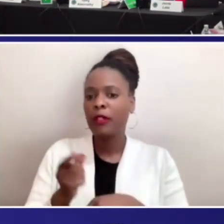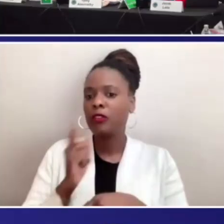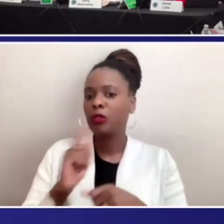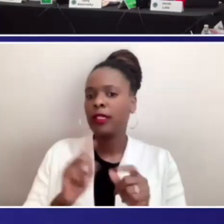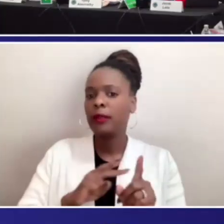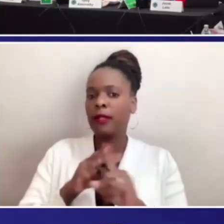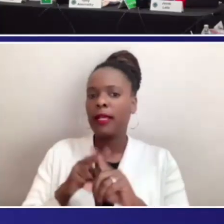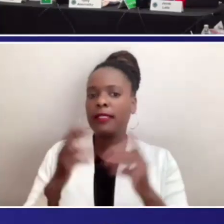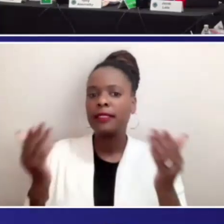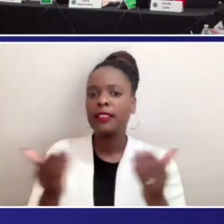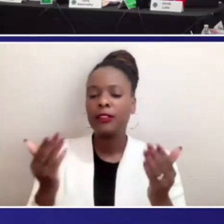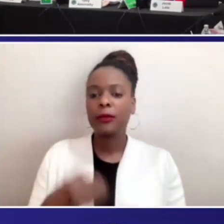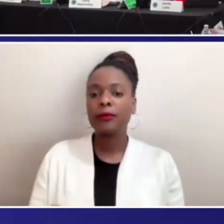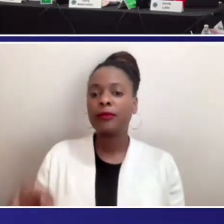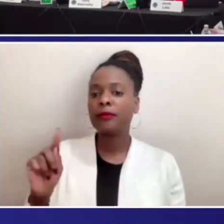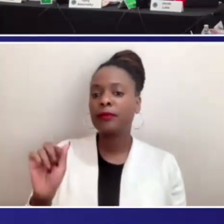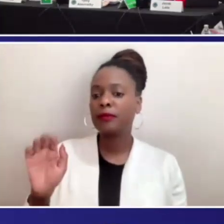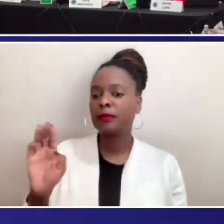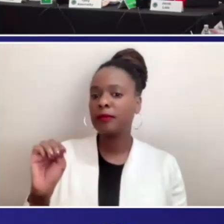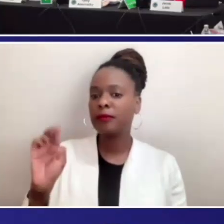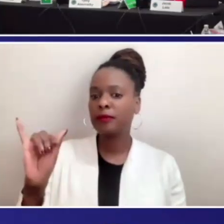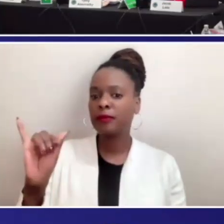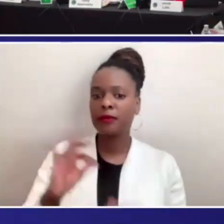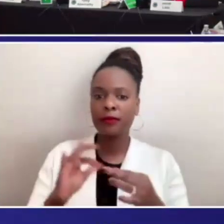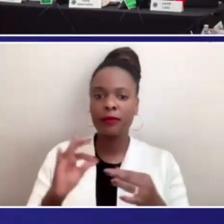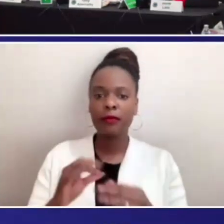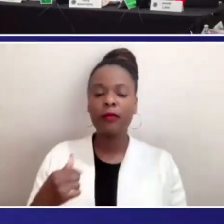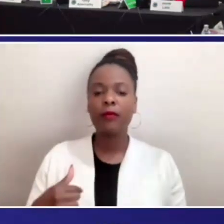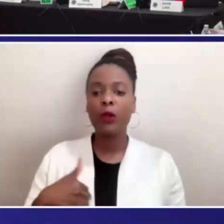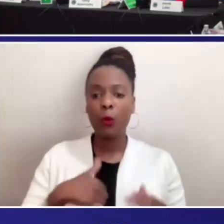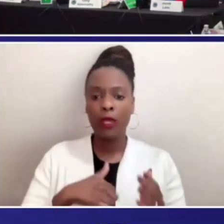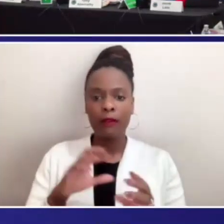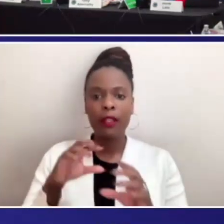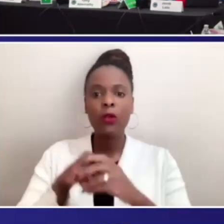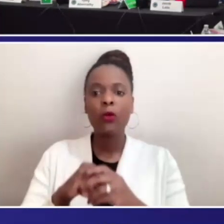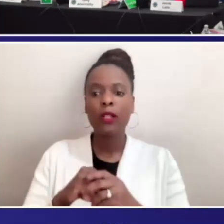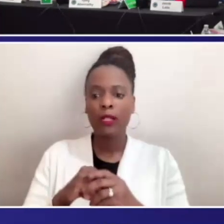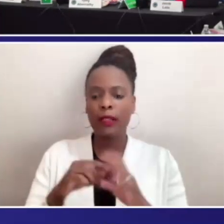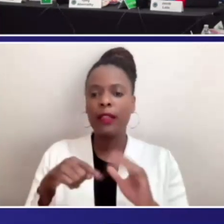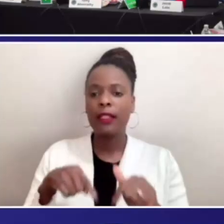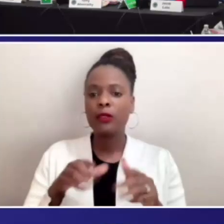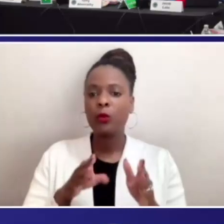The reason that we are not -- that we have put it in the way that we have put it in, is because the statute is